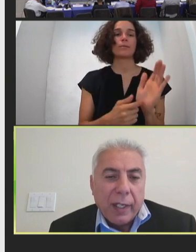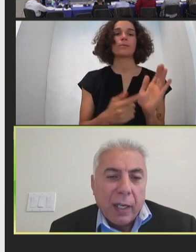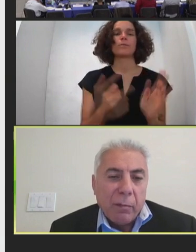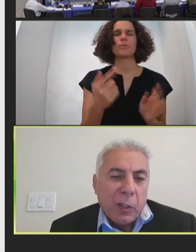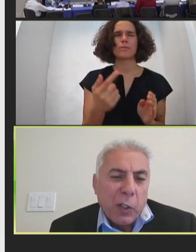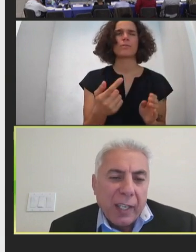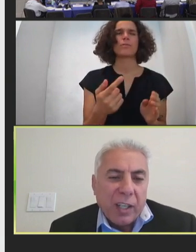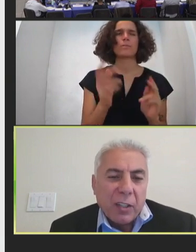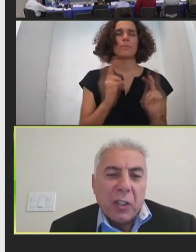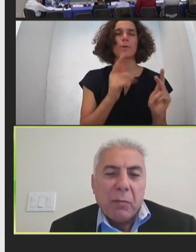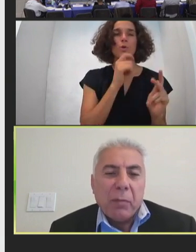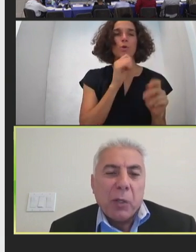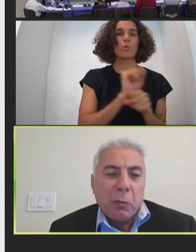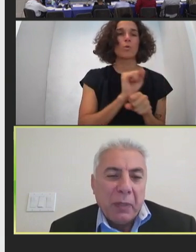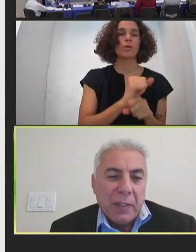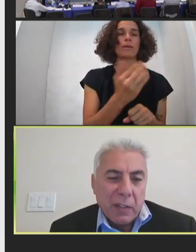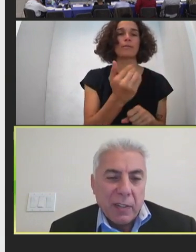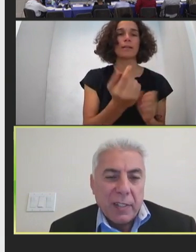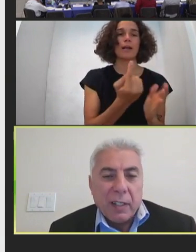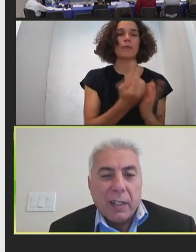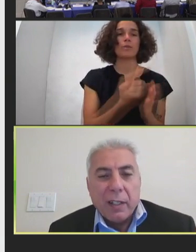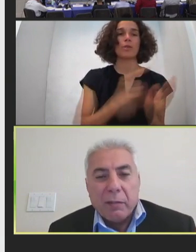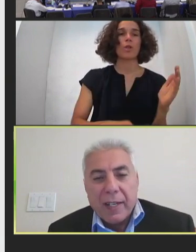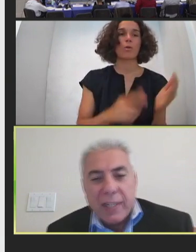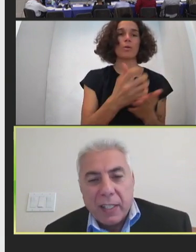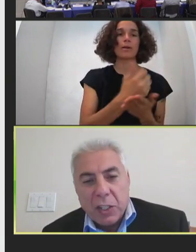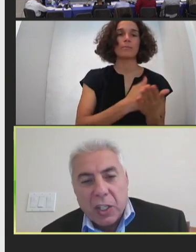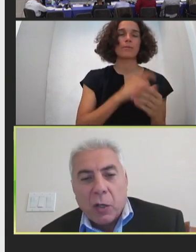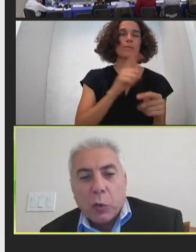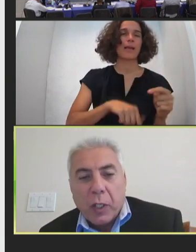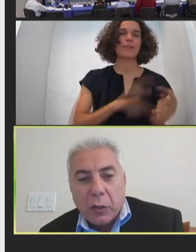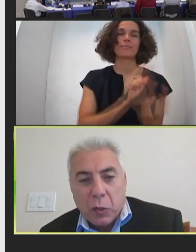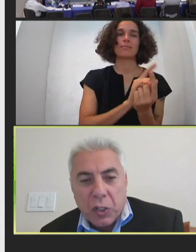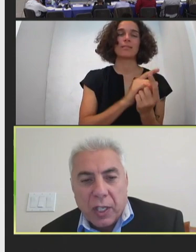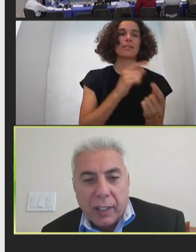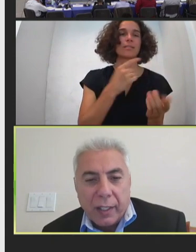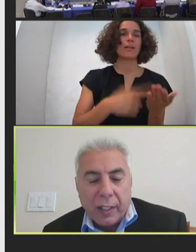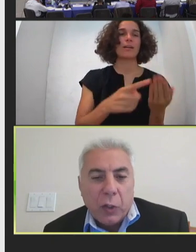come. And you can't talk to them about measles vaccination, how to get your child -- and you need